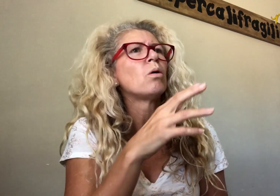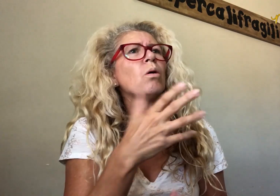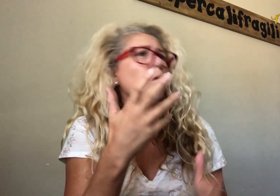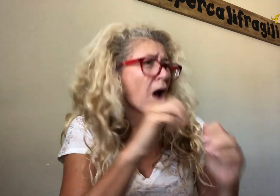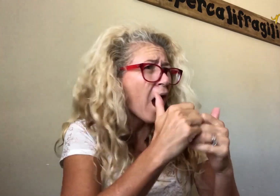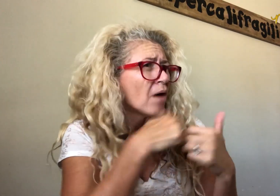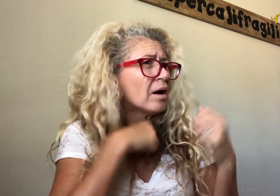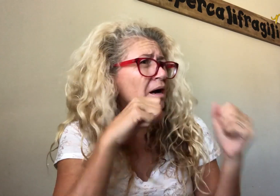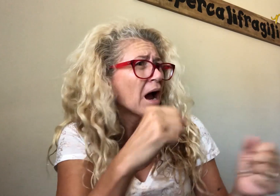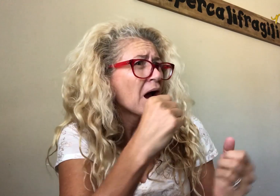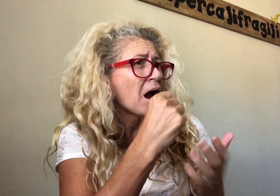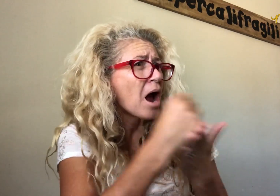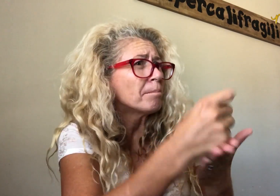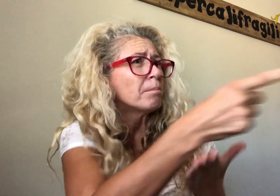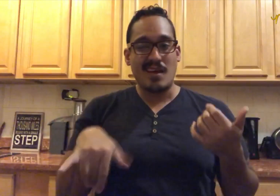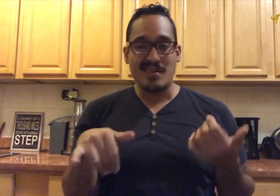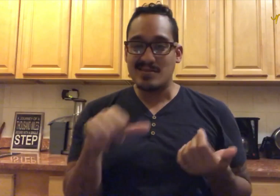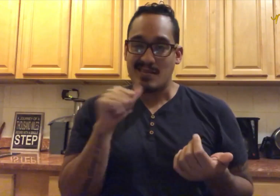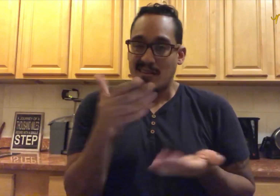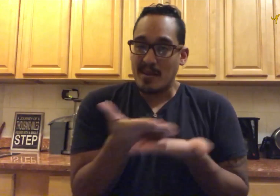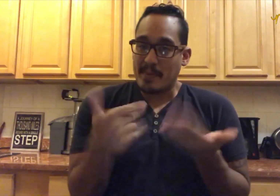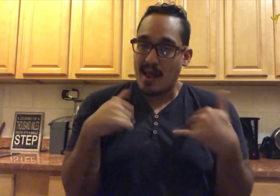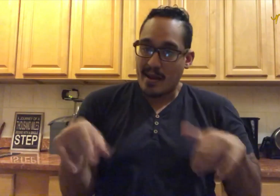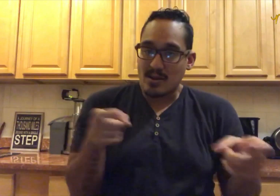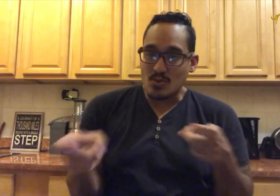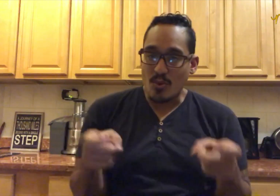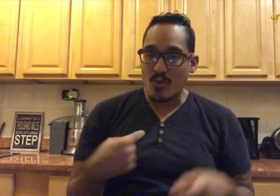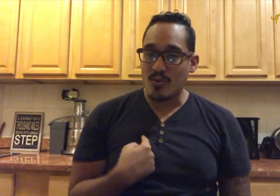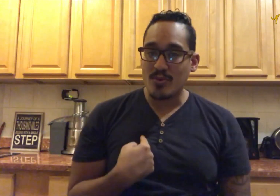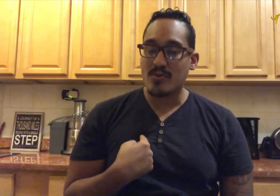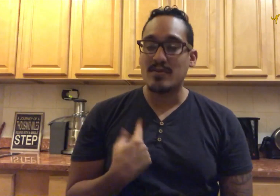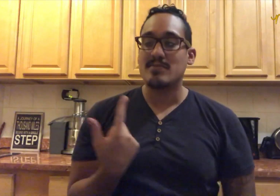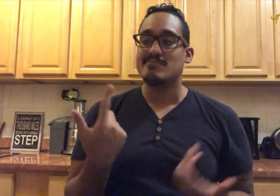How can I help? It's not something I have control over.